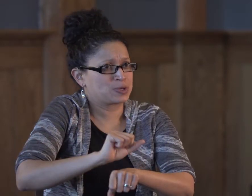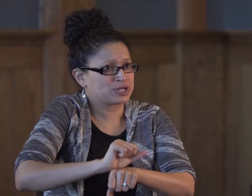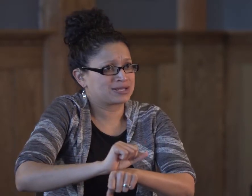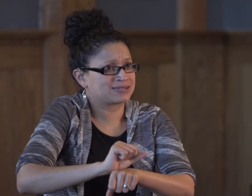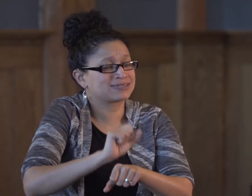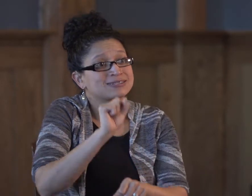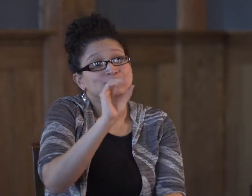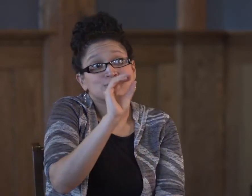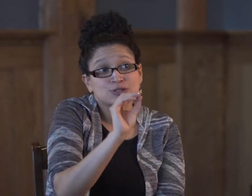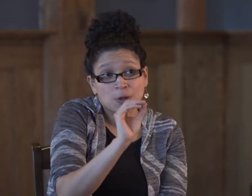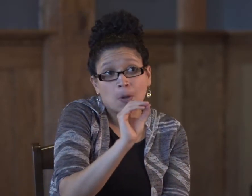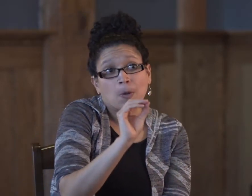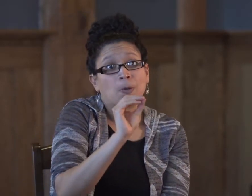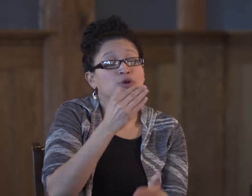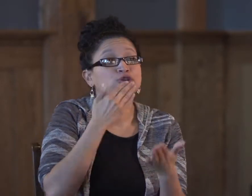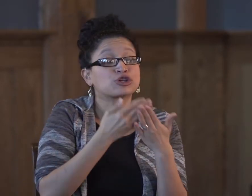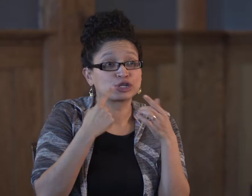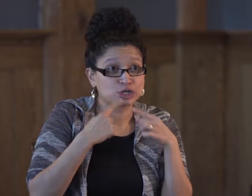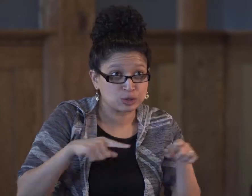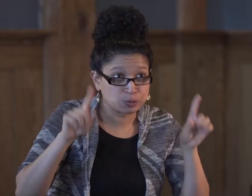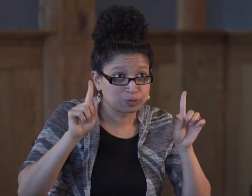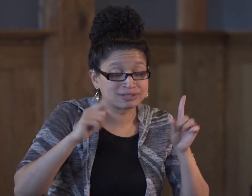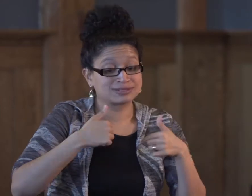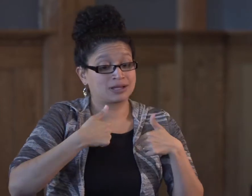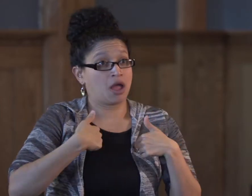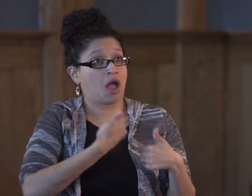understand how the relay system works with our current technology.